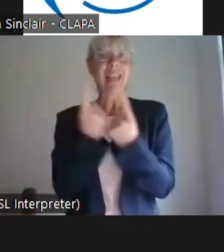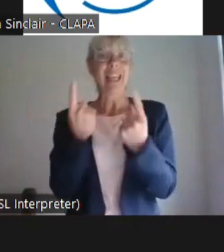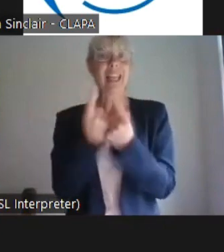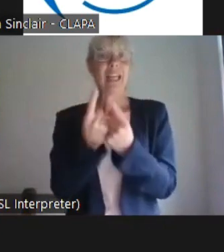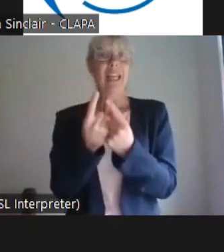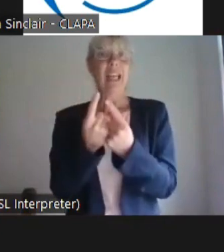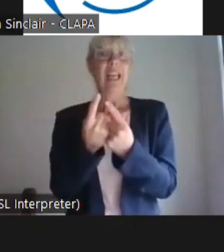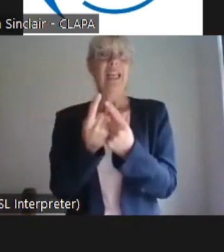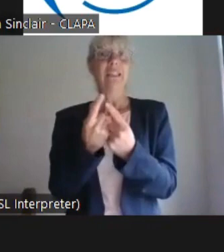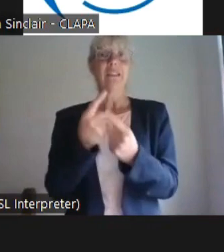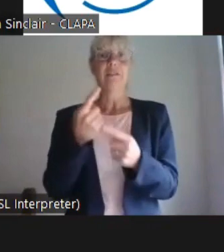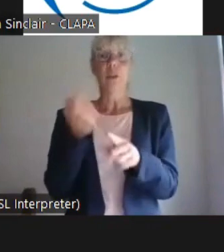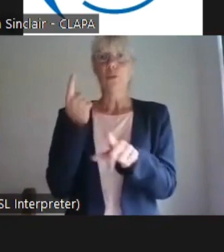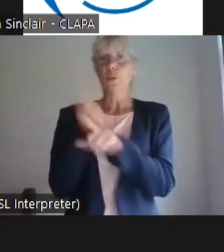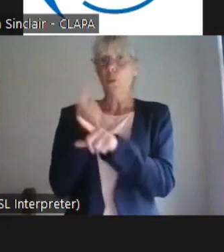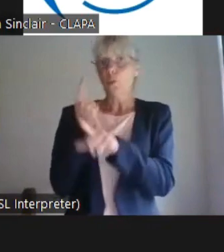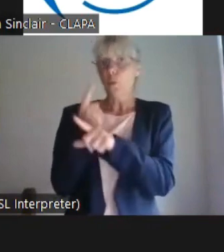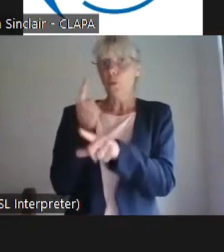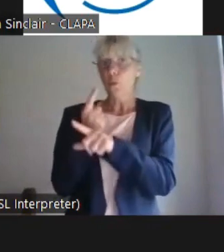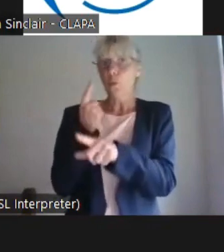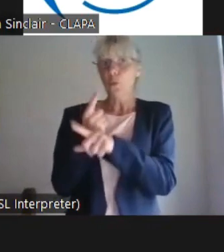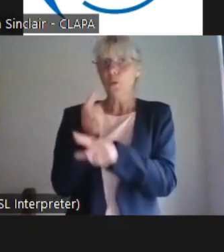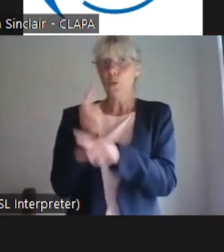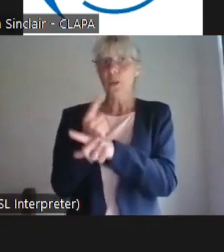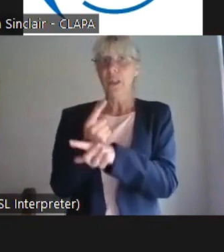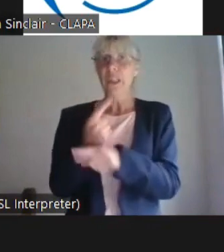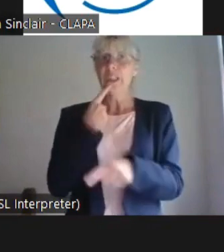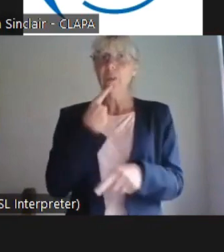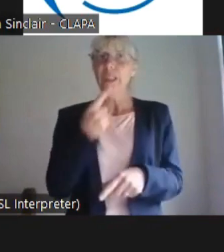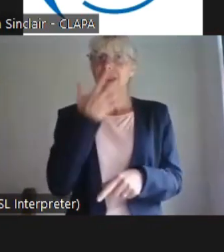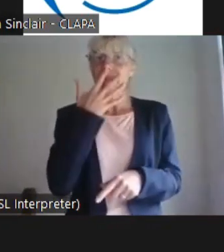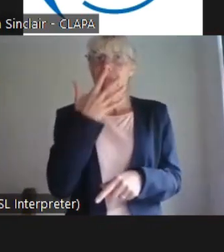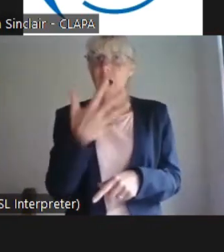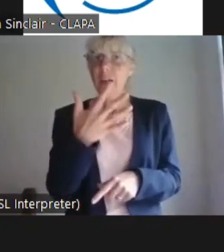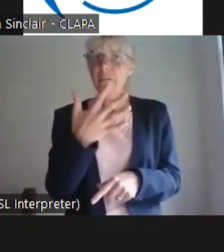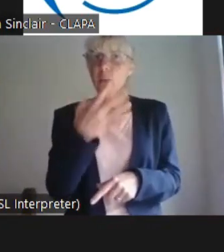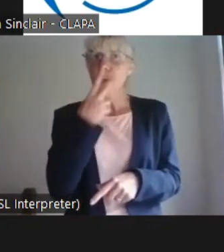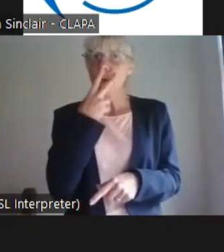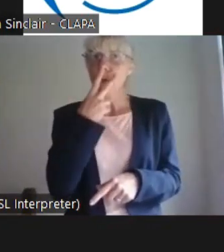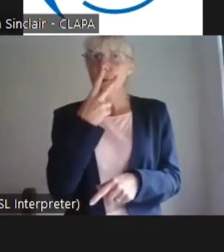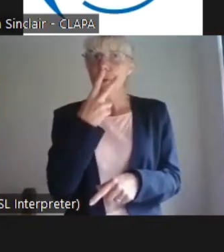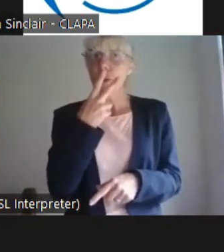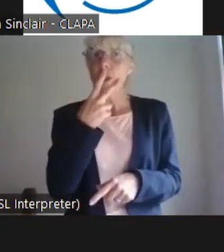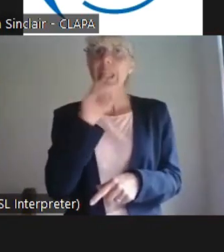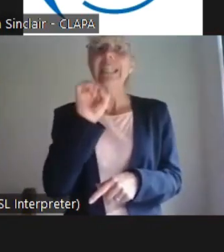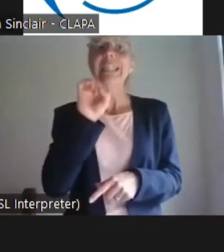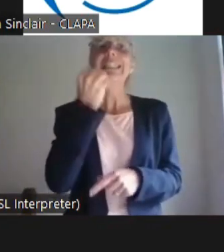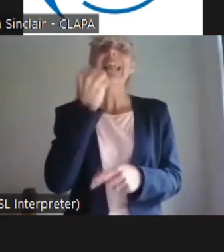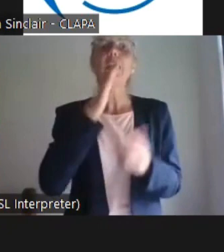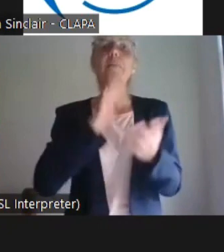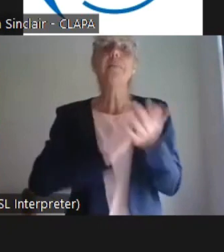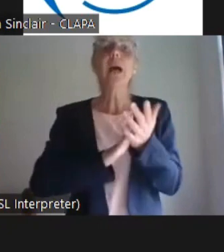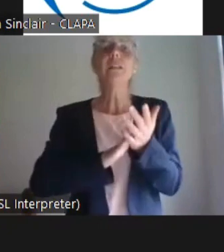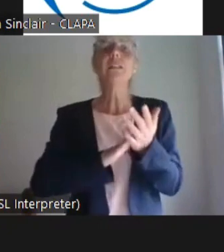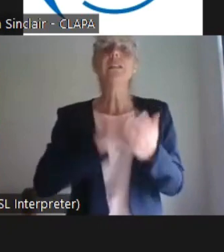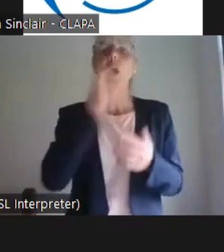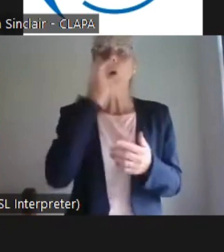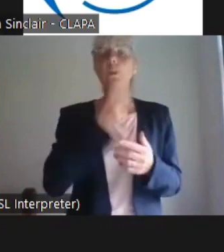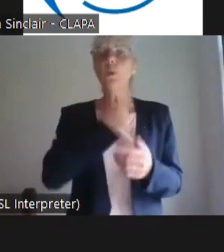possible leave them did you say he's five ten months old 10 months old so sorry okay so he's